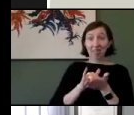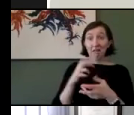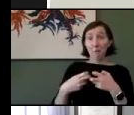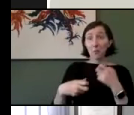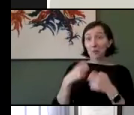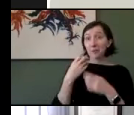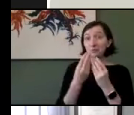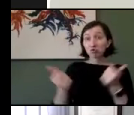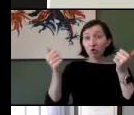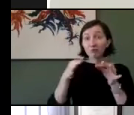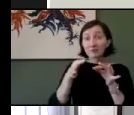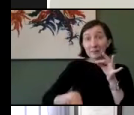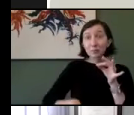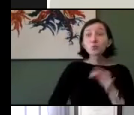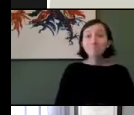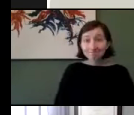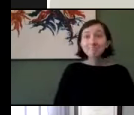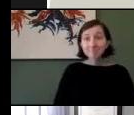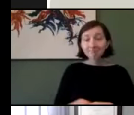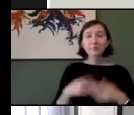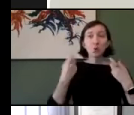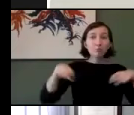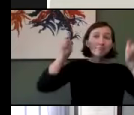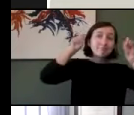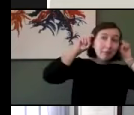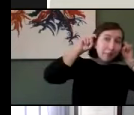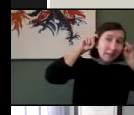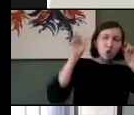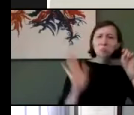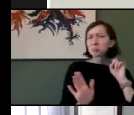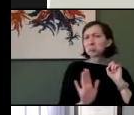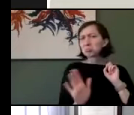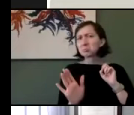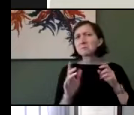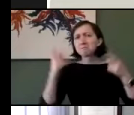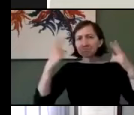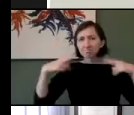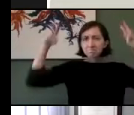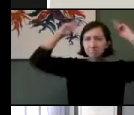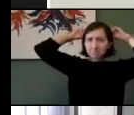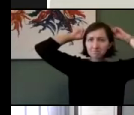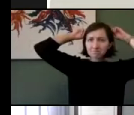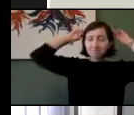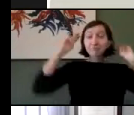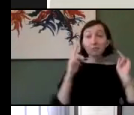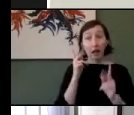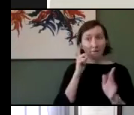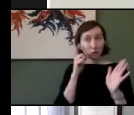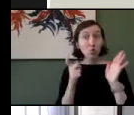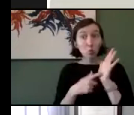as an alternative to the ear loops. I have found for some of our folks that we work with with sensory-related disabilities